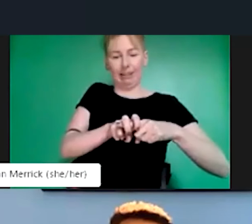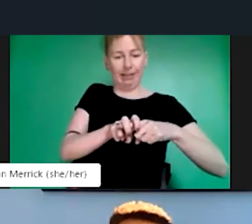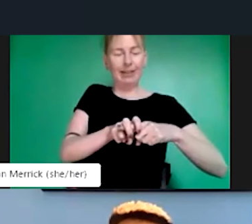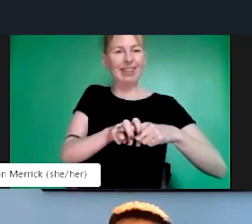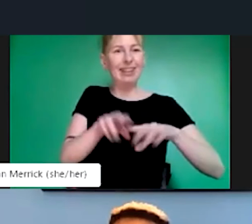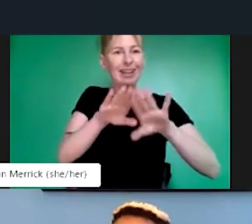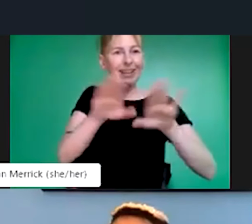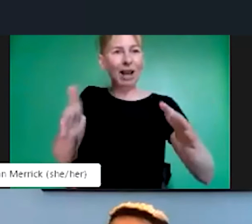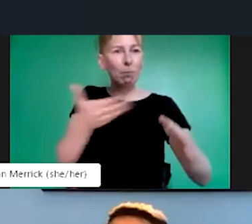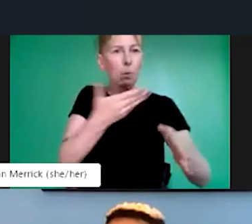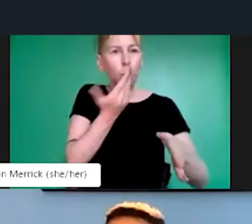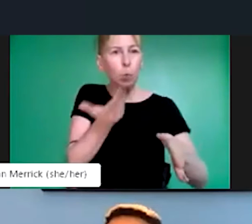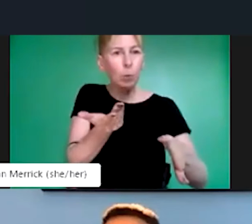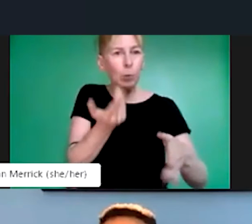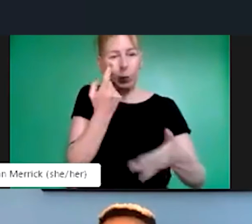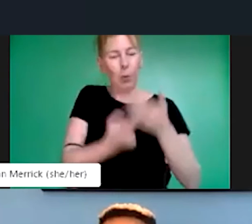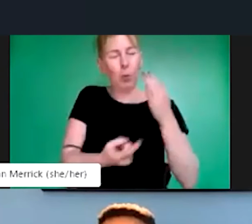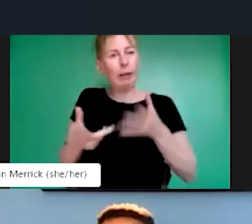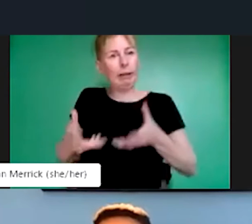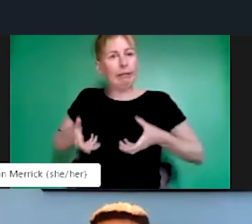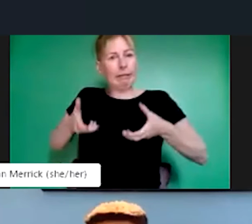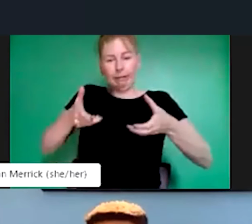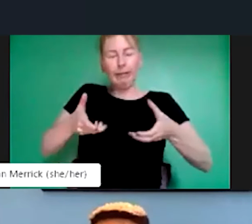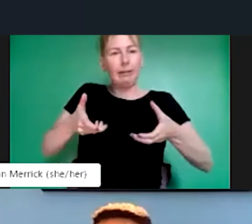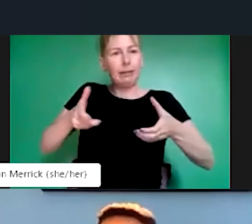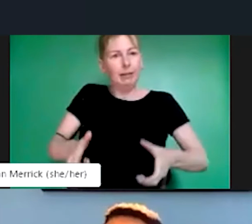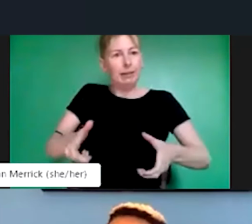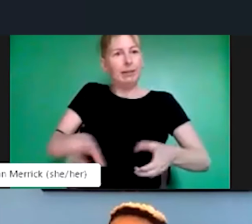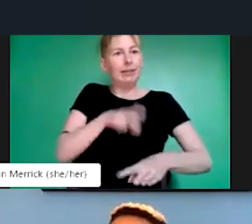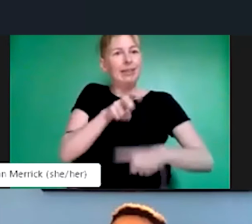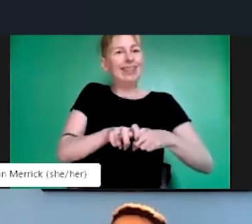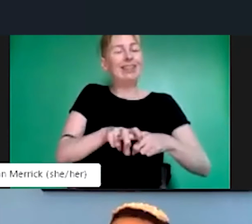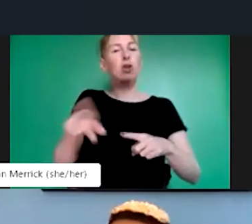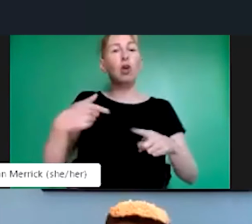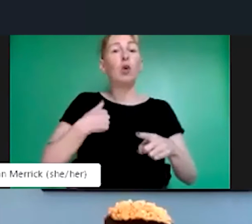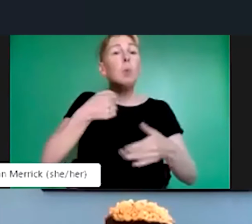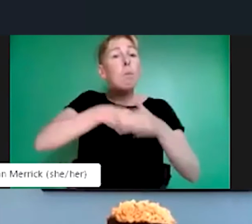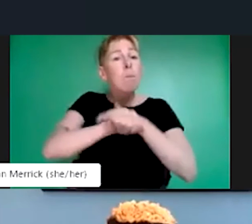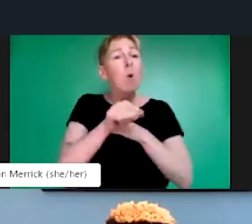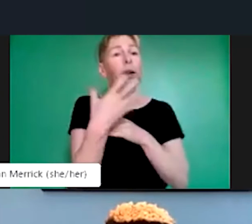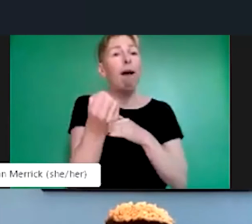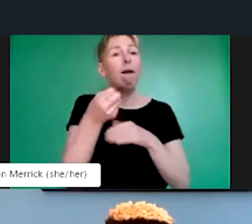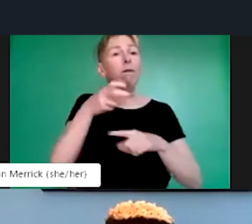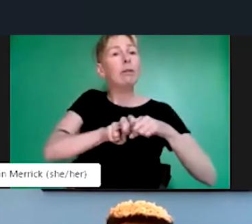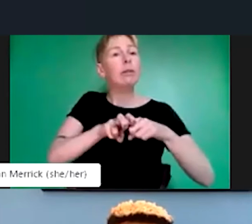And that you're born ordained to your particular seat and what your seat means in society.